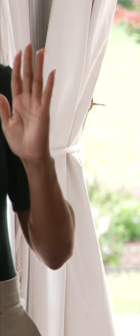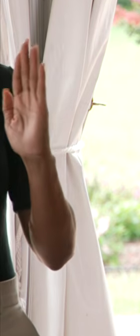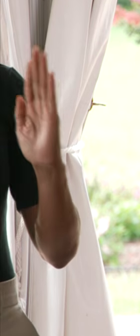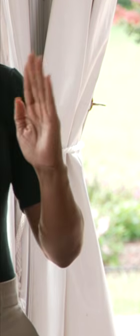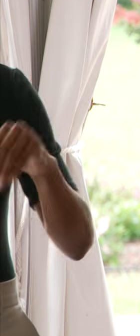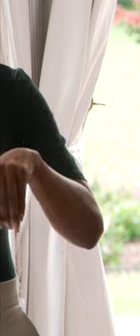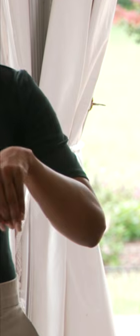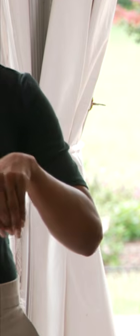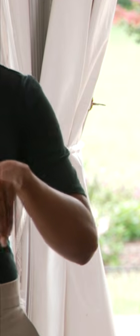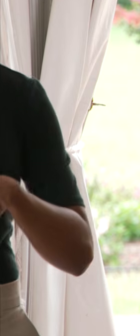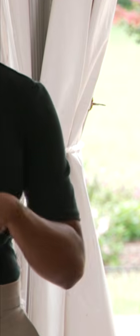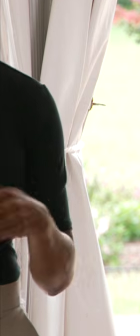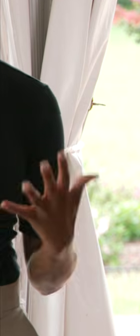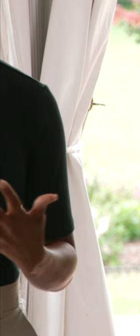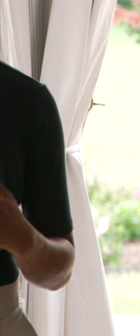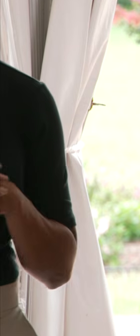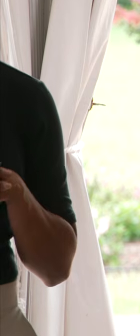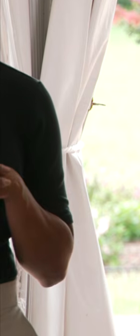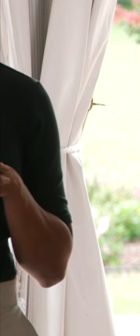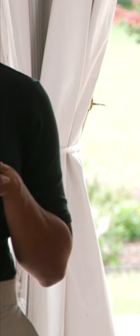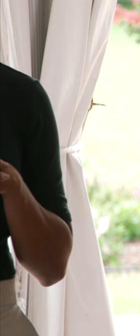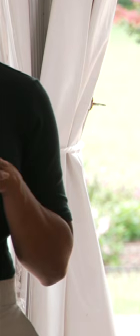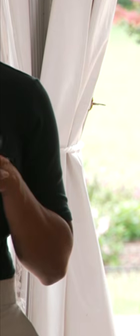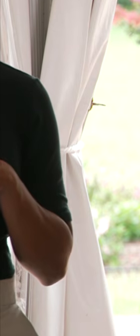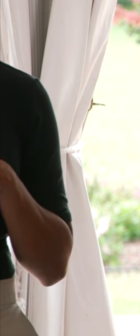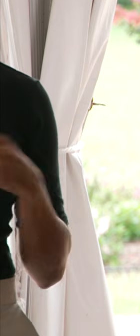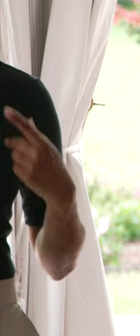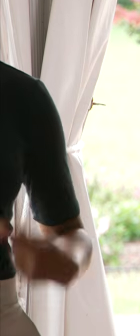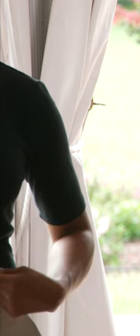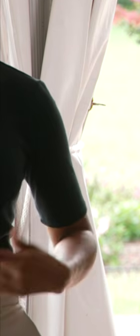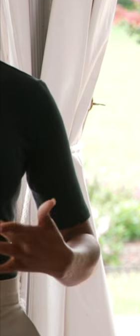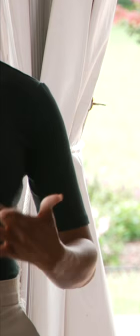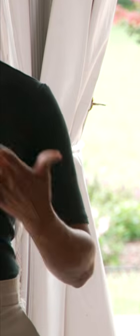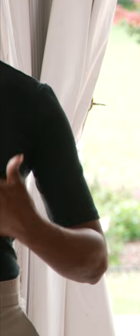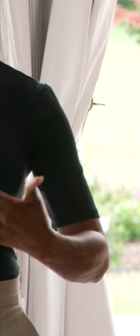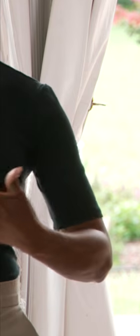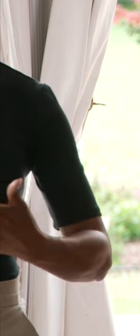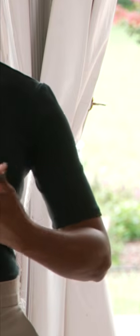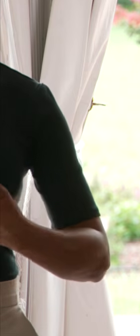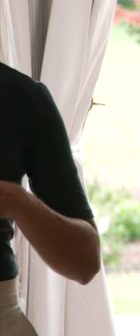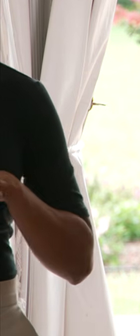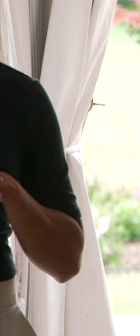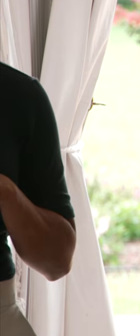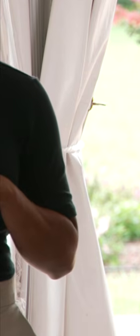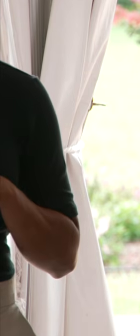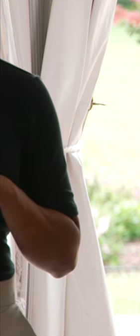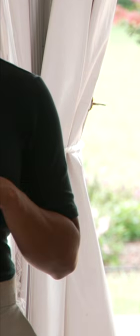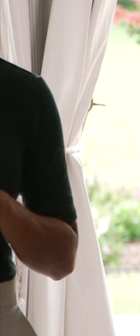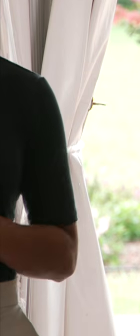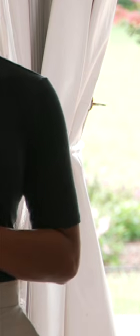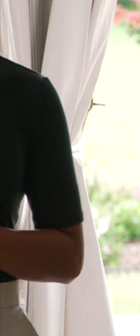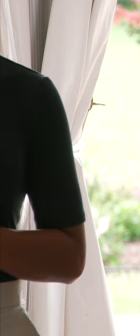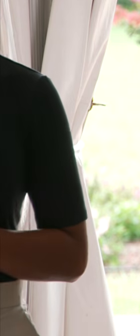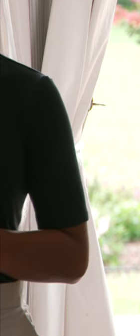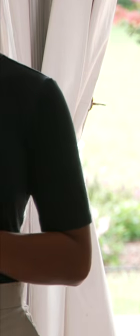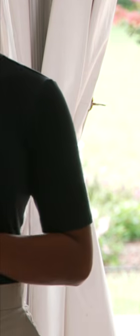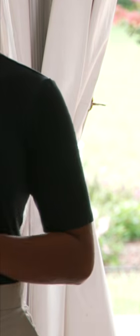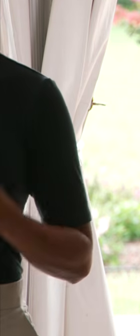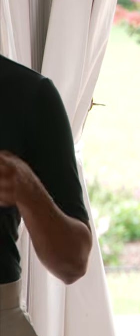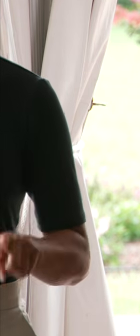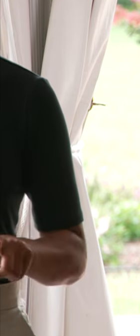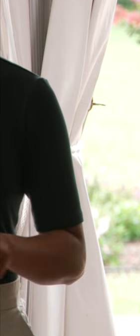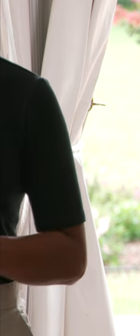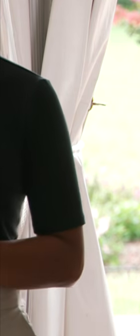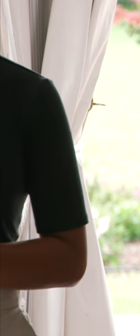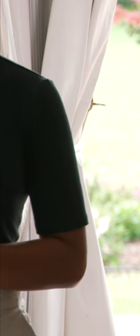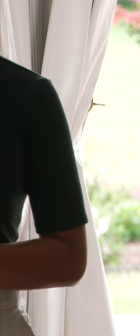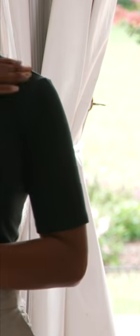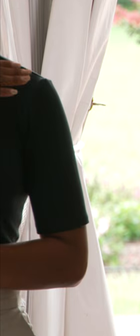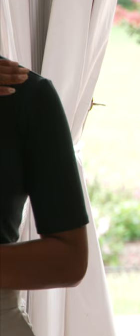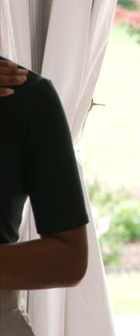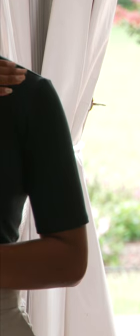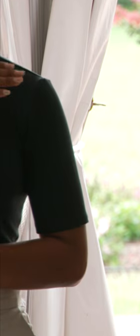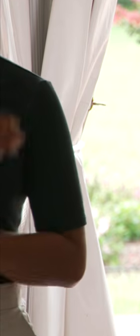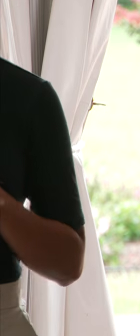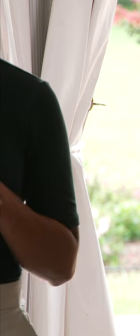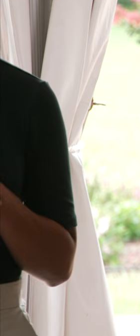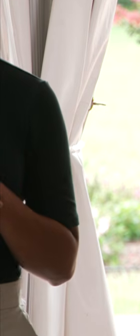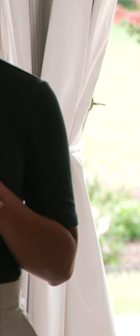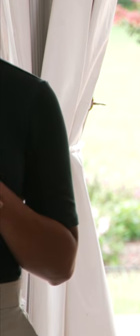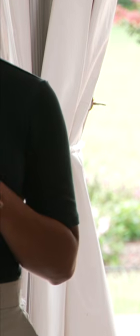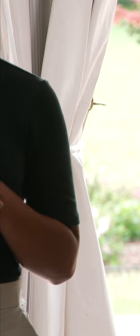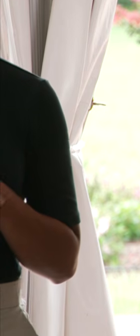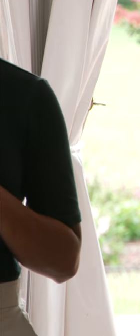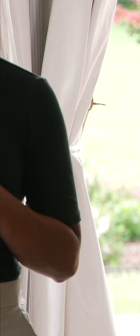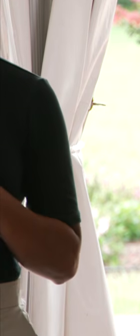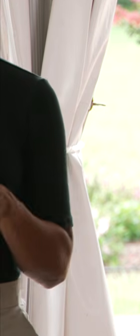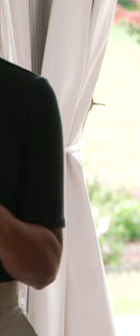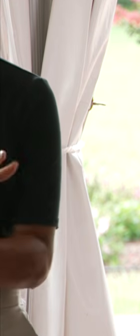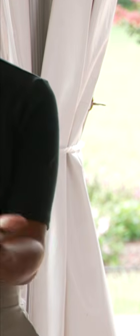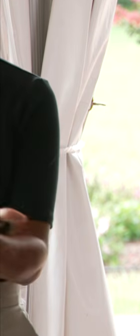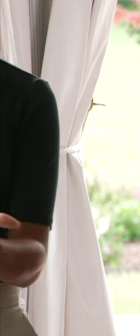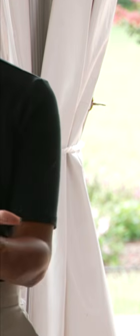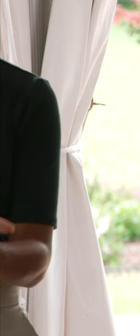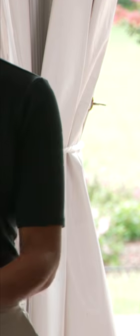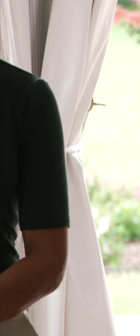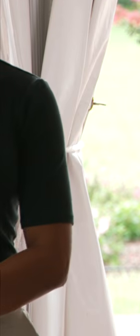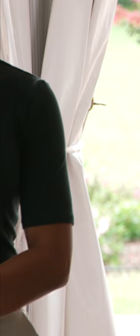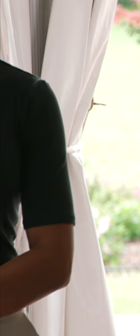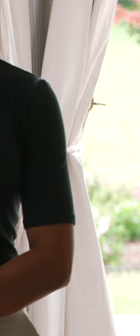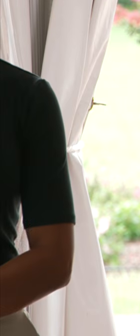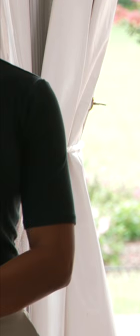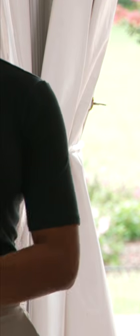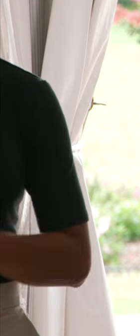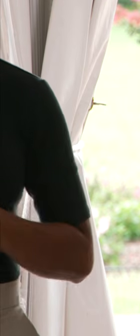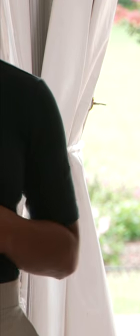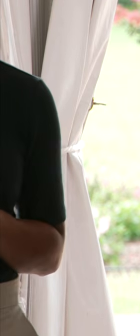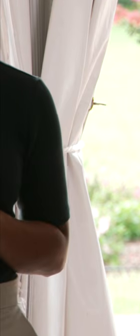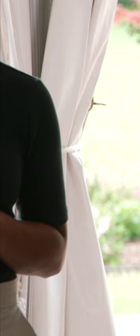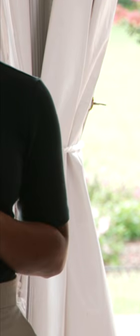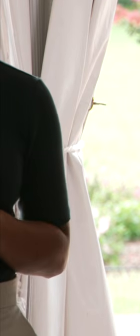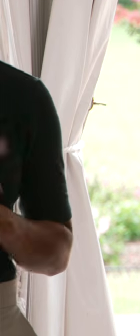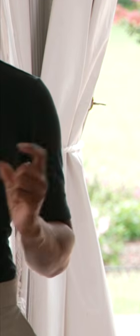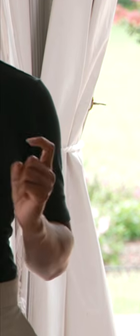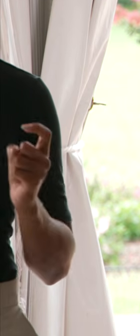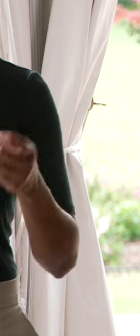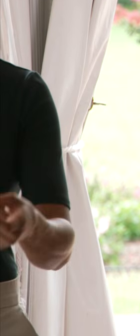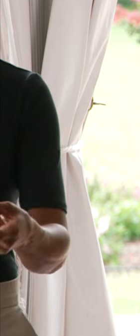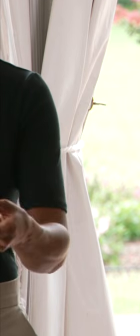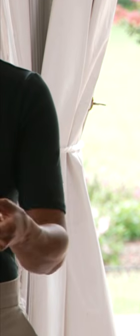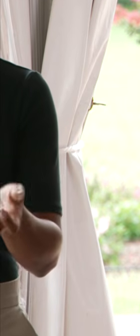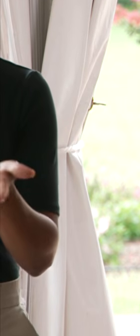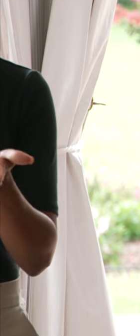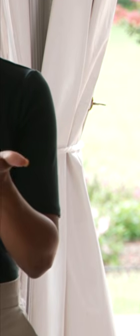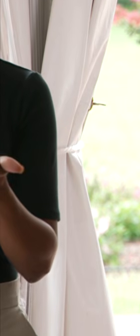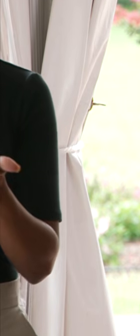various physical ailments. These men were lied to, deceived and denied. They were given placebo,